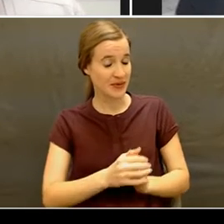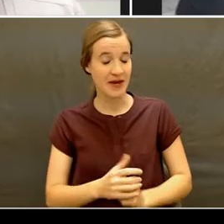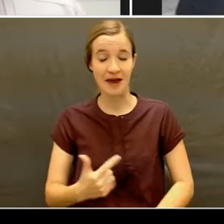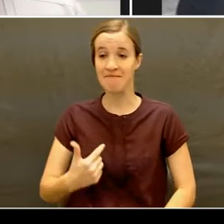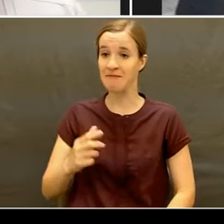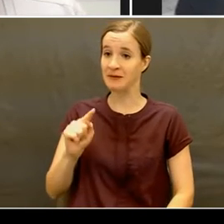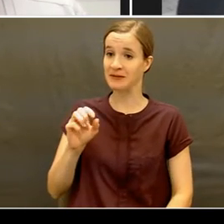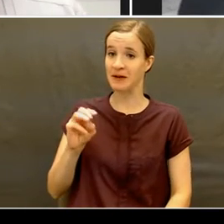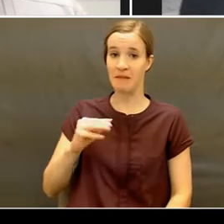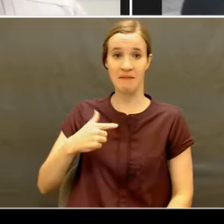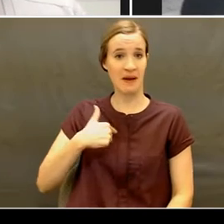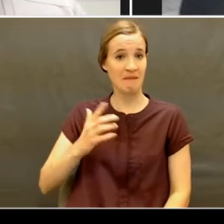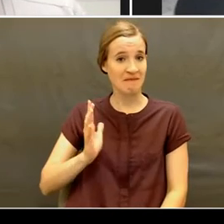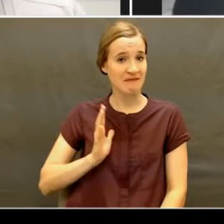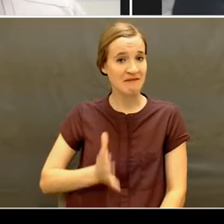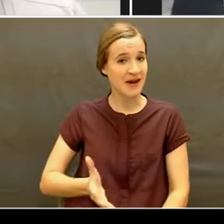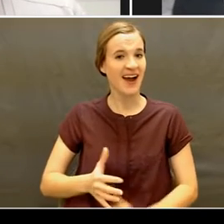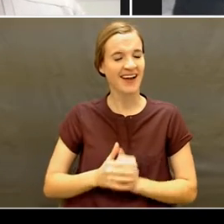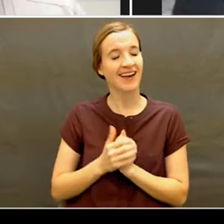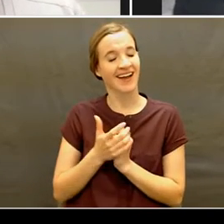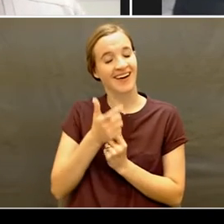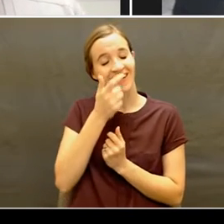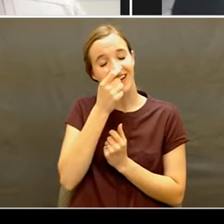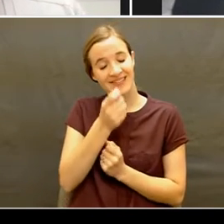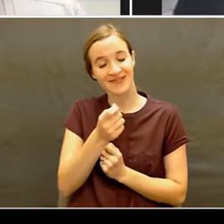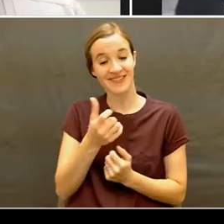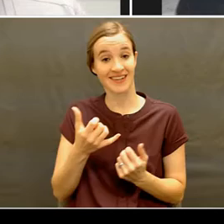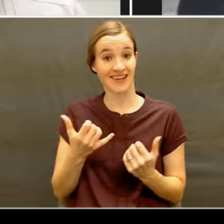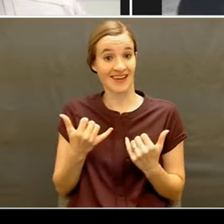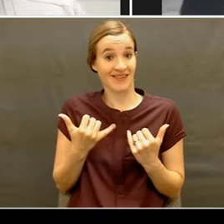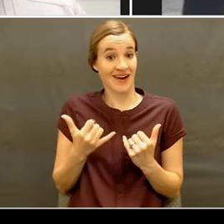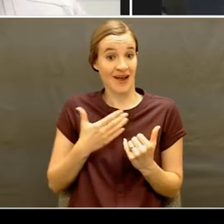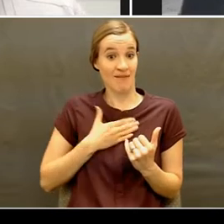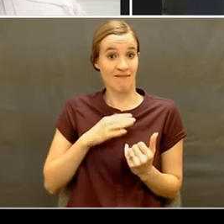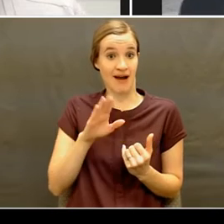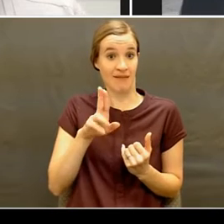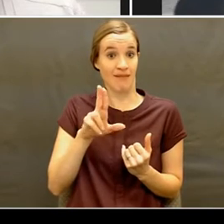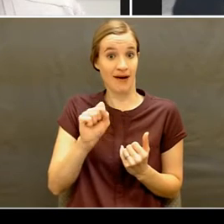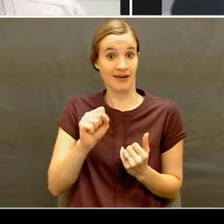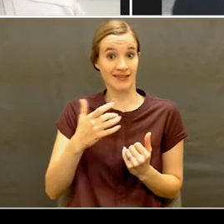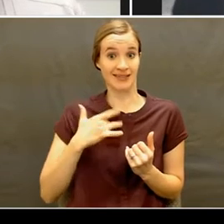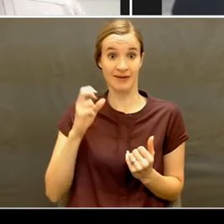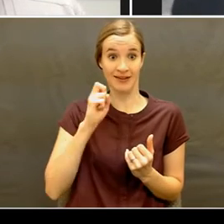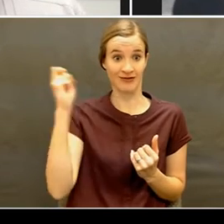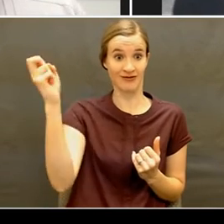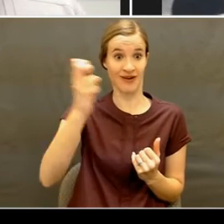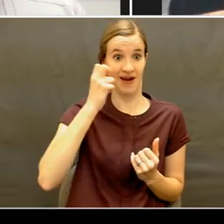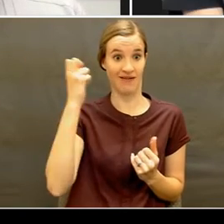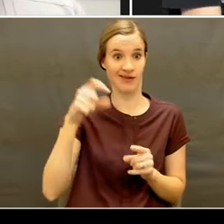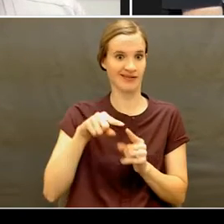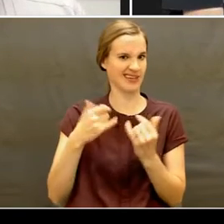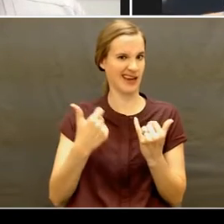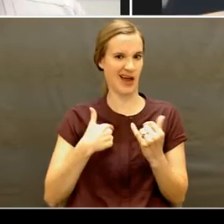Tom: I am doing fine. And you know, it's kind of funny. I'm actually living on my bus at that at